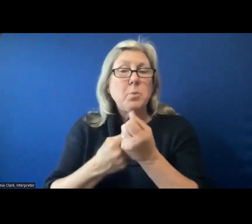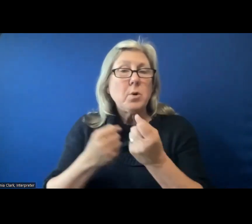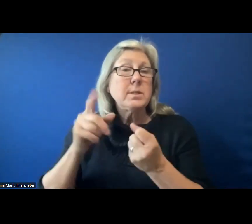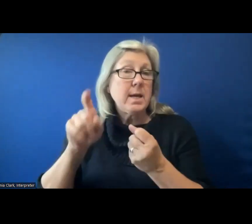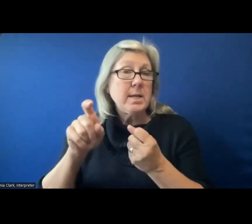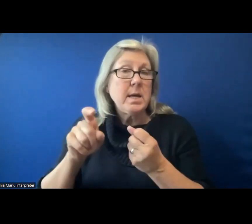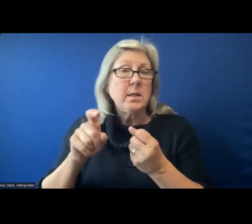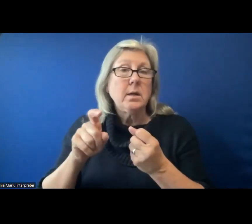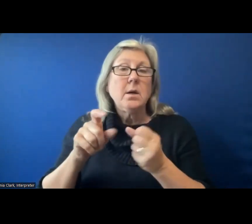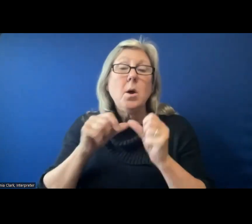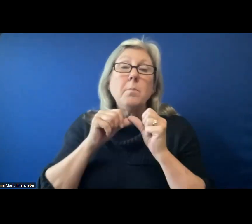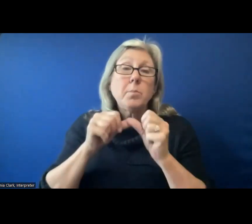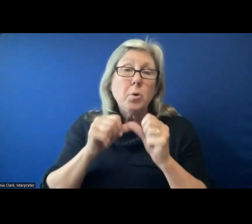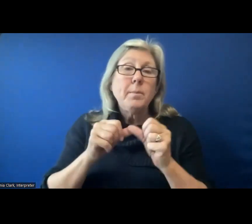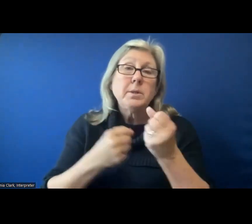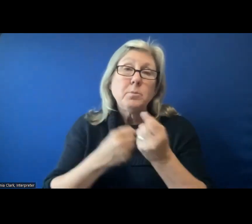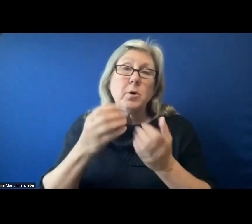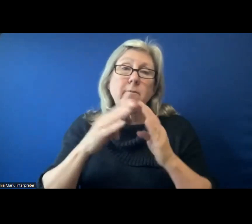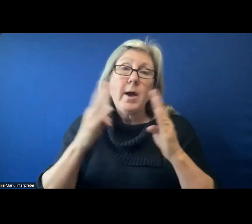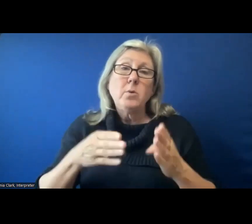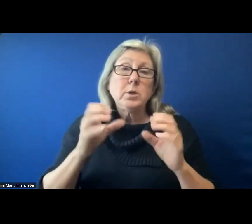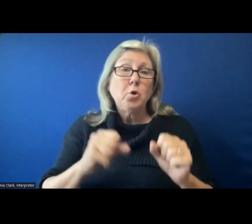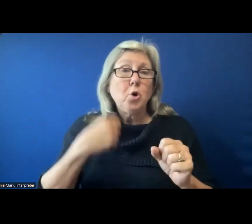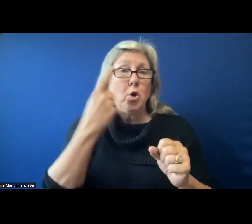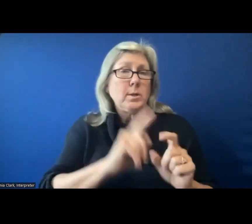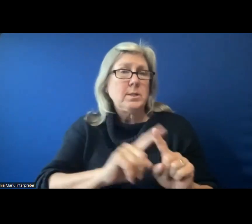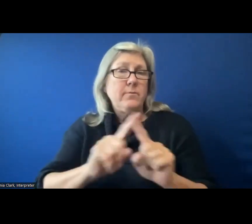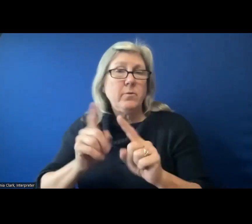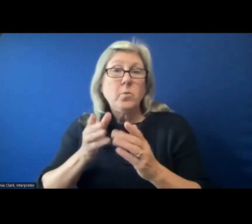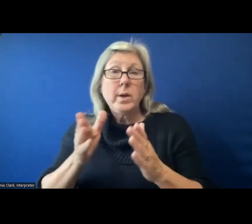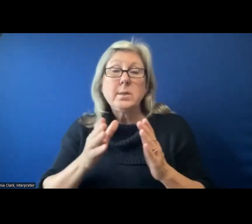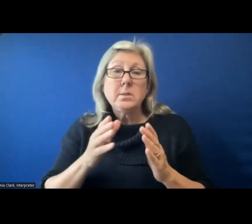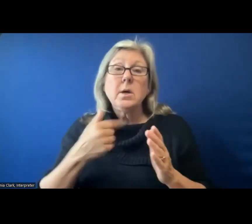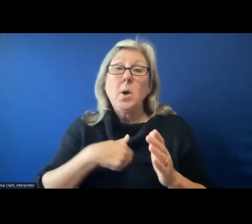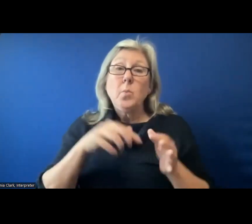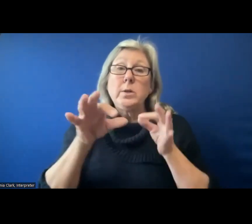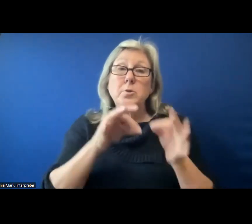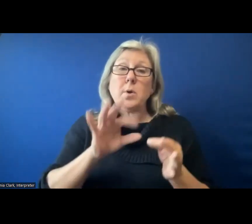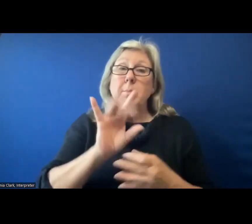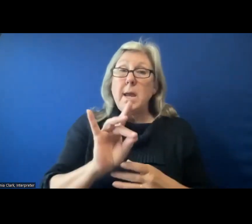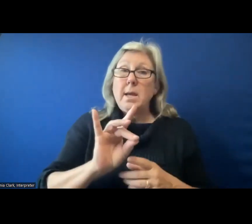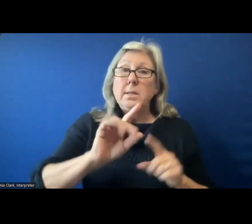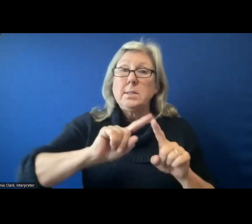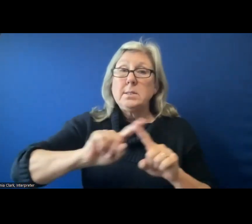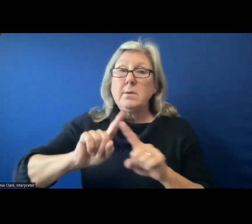look a lot of different ways and we have described 8 different versions of it in our report.